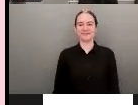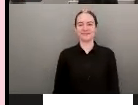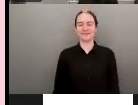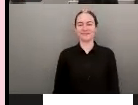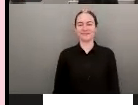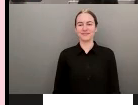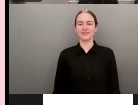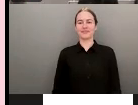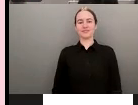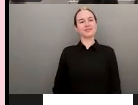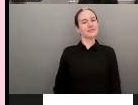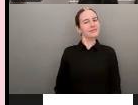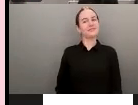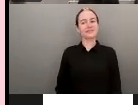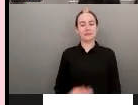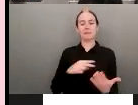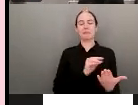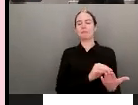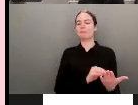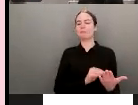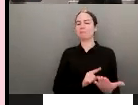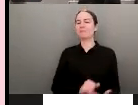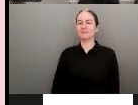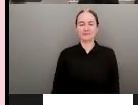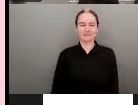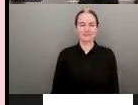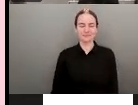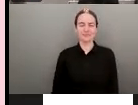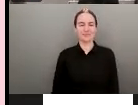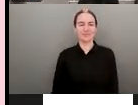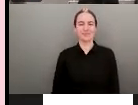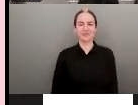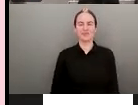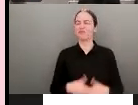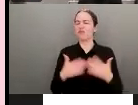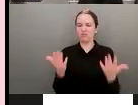what I had planned for today. So, what are we going to do today?